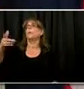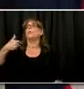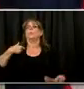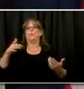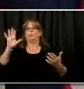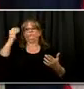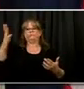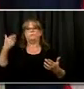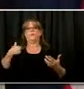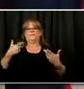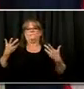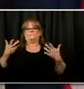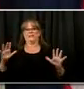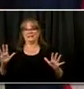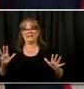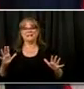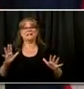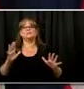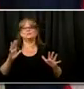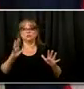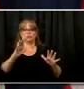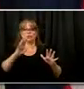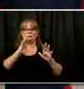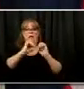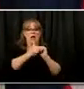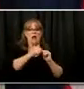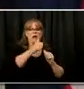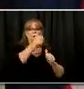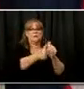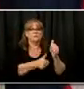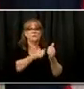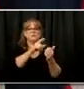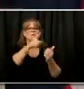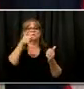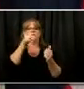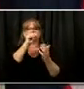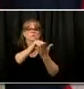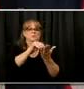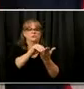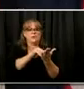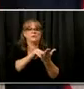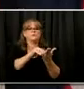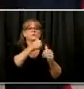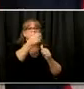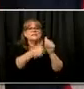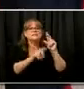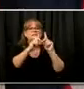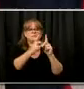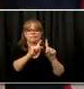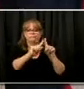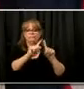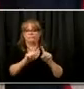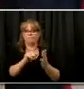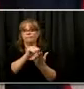tabulate attendance, which is one way that they get their dollars for their enrollment